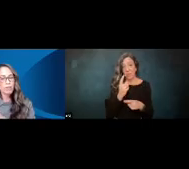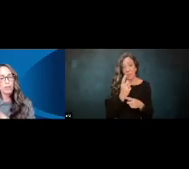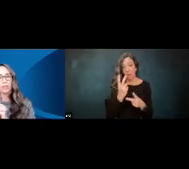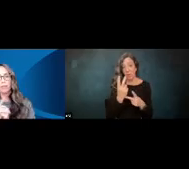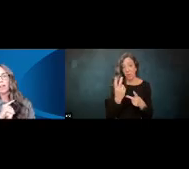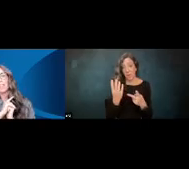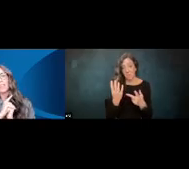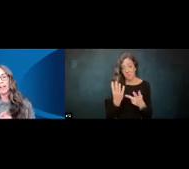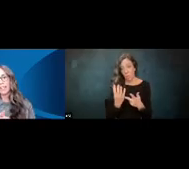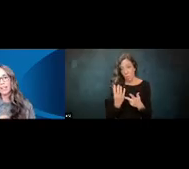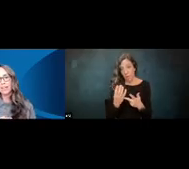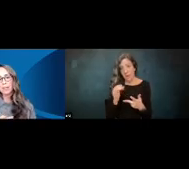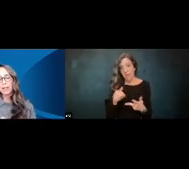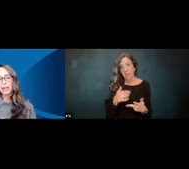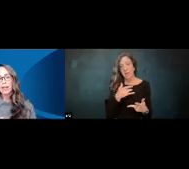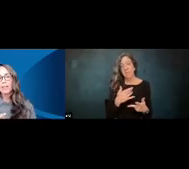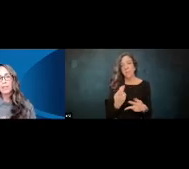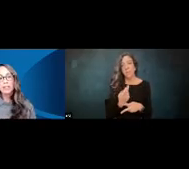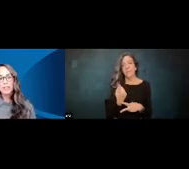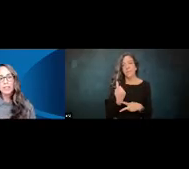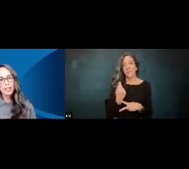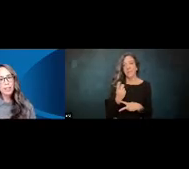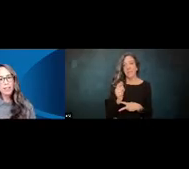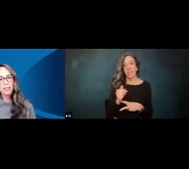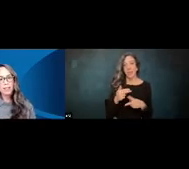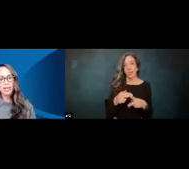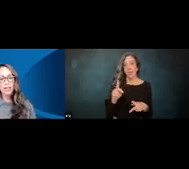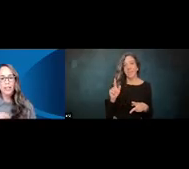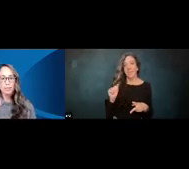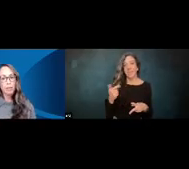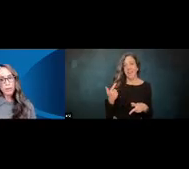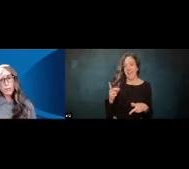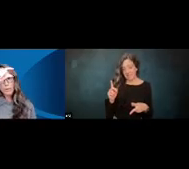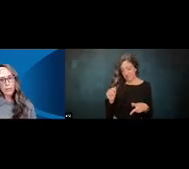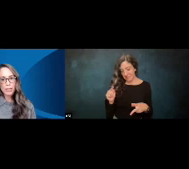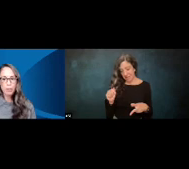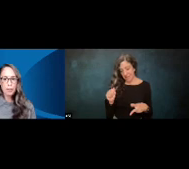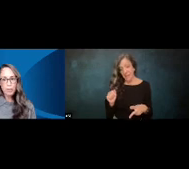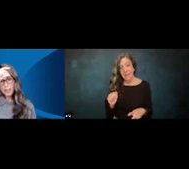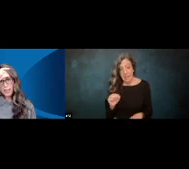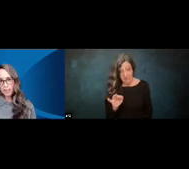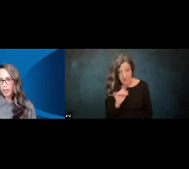often referred to as lag data. If this is the case, it's stated in both the blue summary box